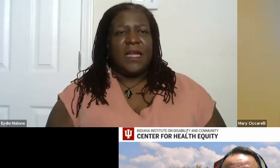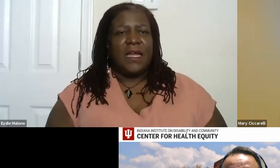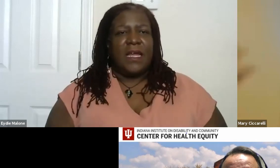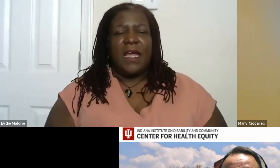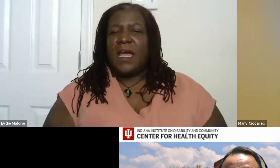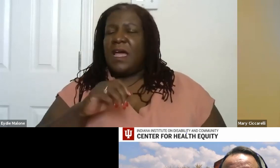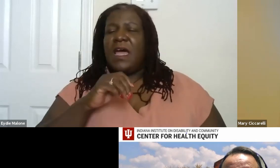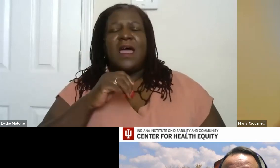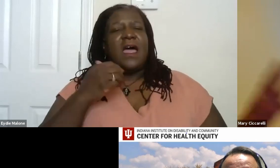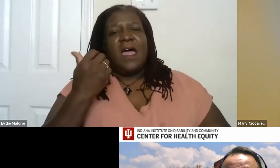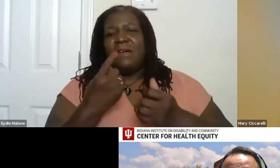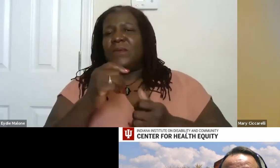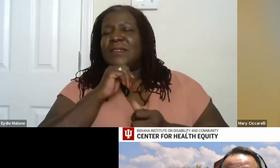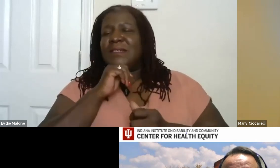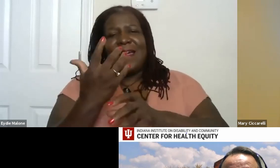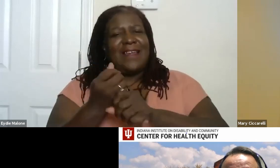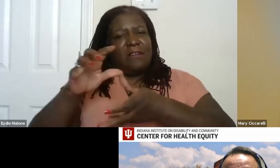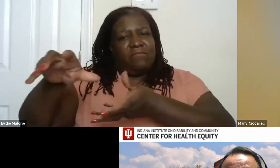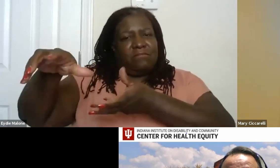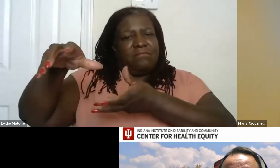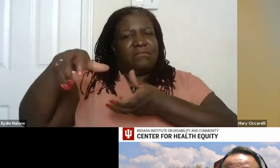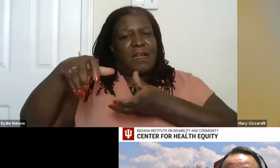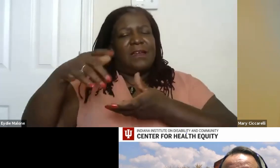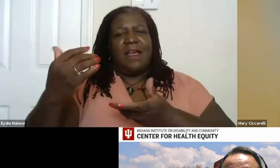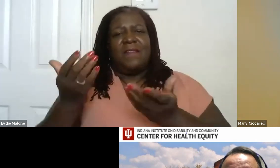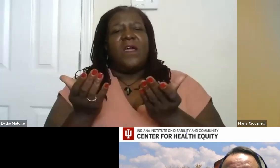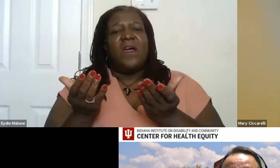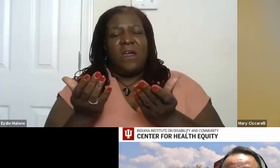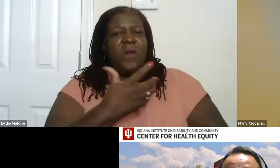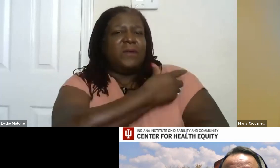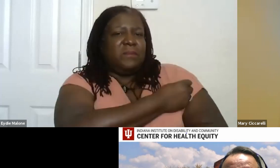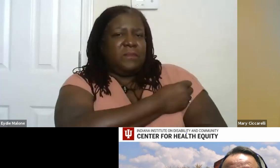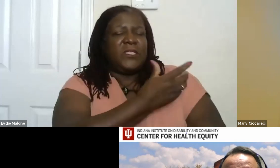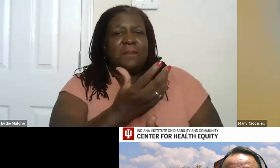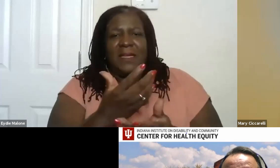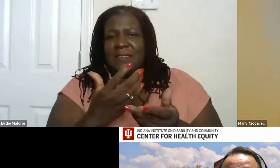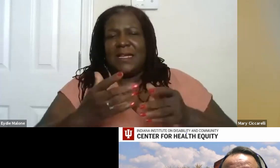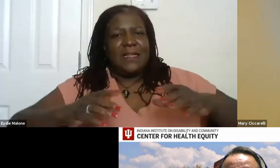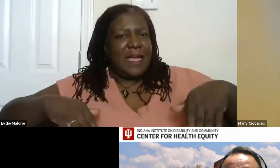yet or engaged that process yet at all the sites that are feasibly going to be open in